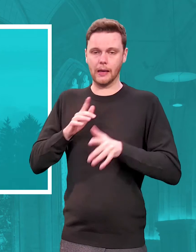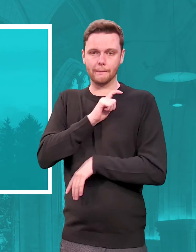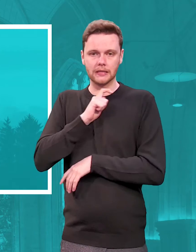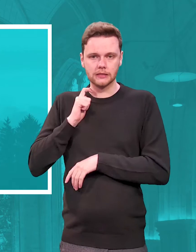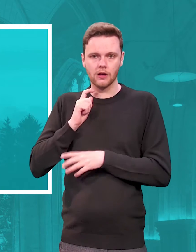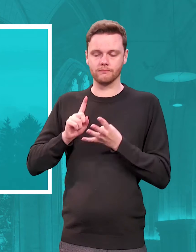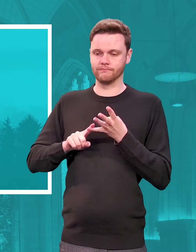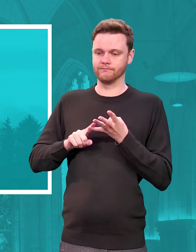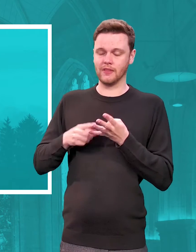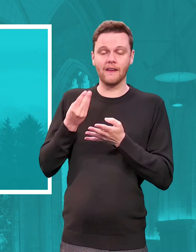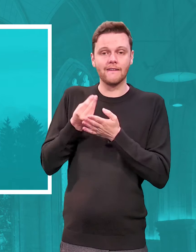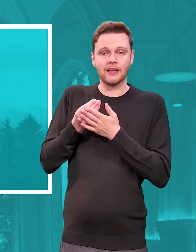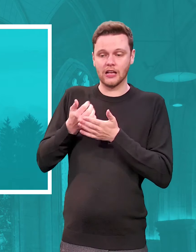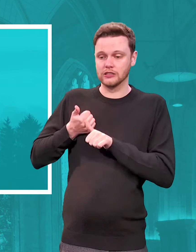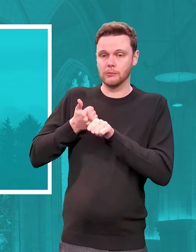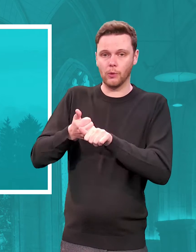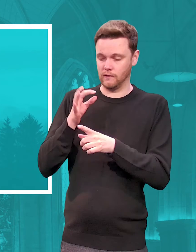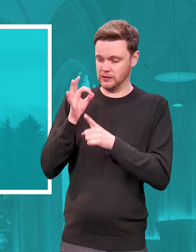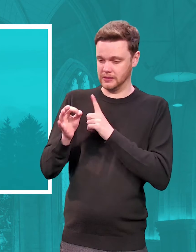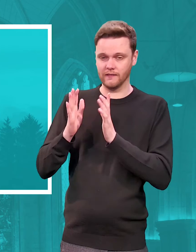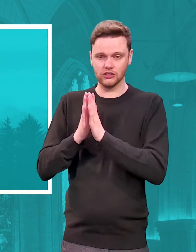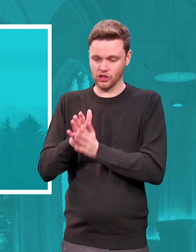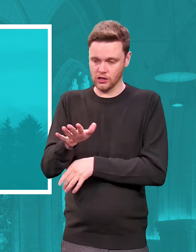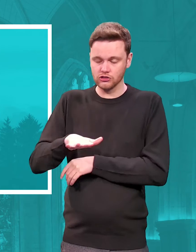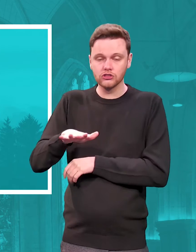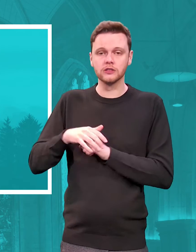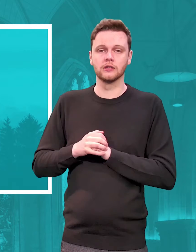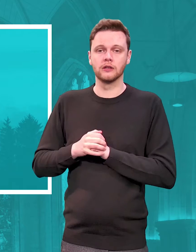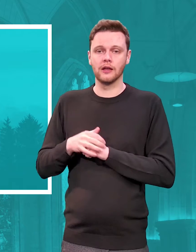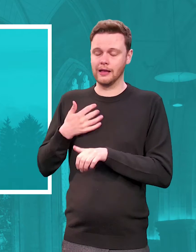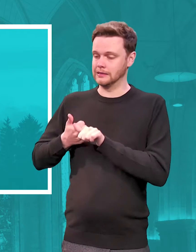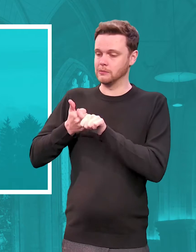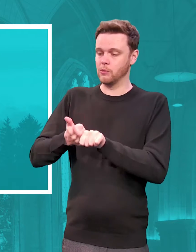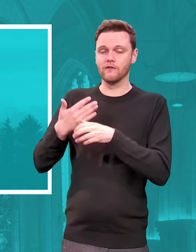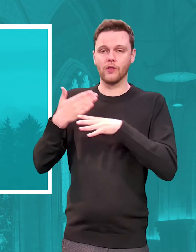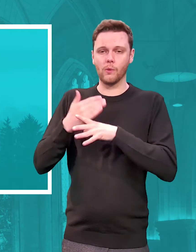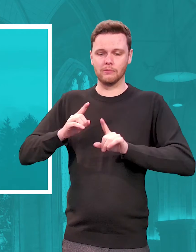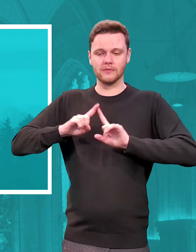financial support for specific congregations, or presbyteries, and support for the work of various councils and committees,